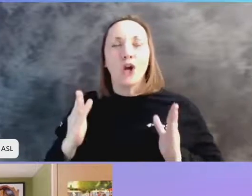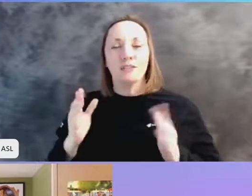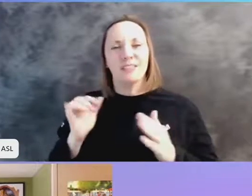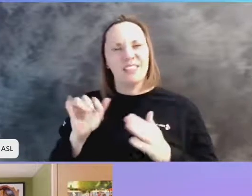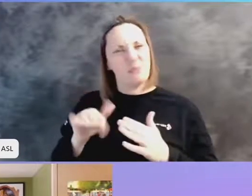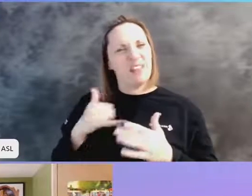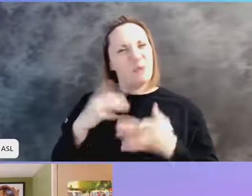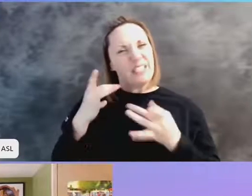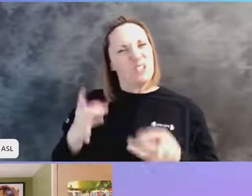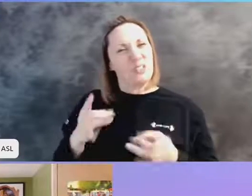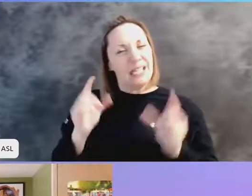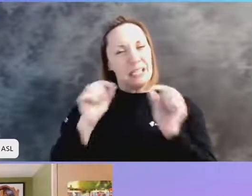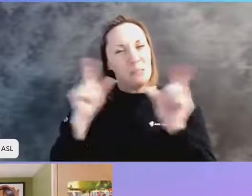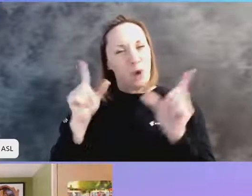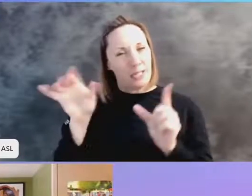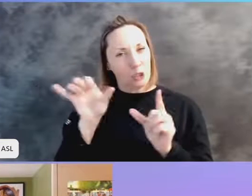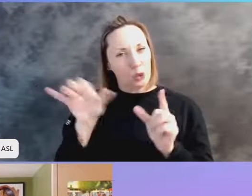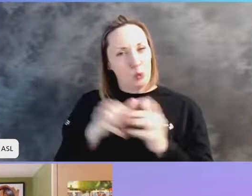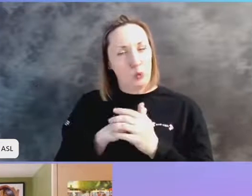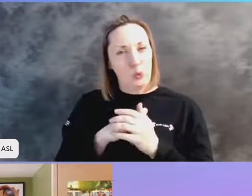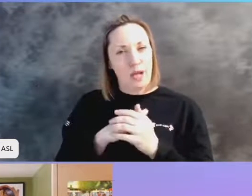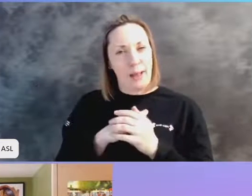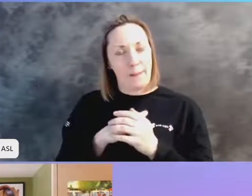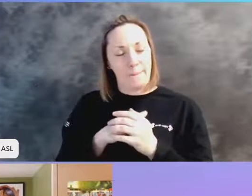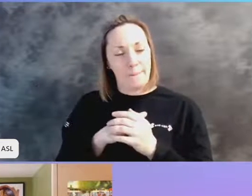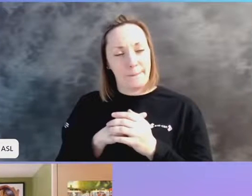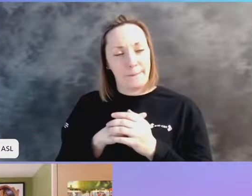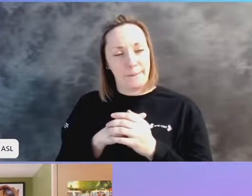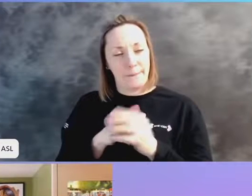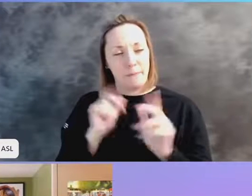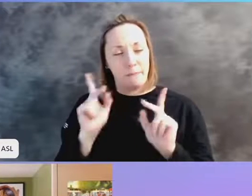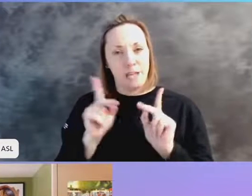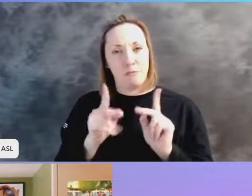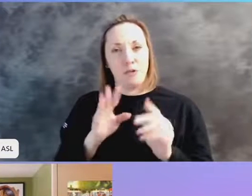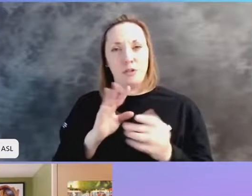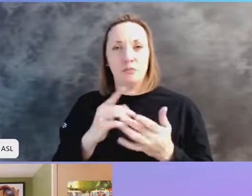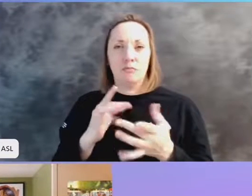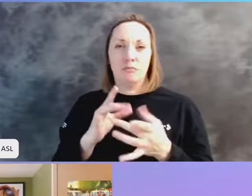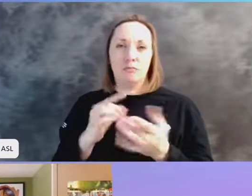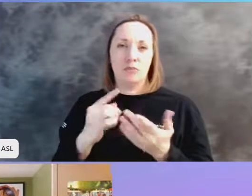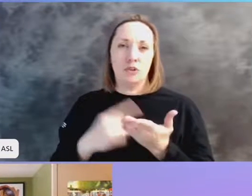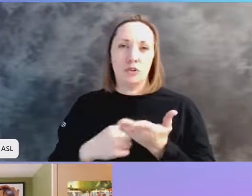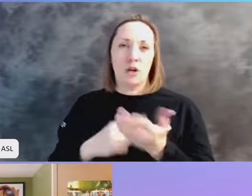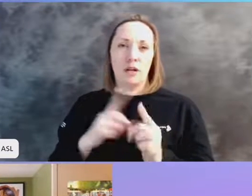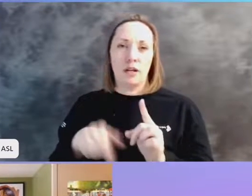, and casually speak to the fact their visual thinkers. That is something that was very interesting and